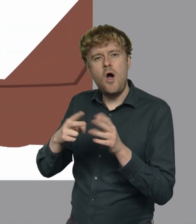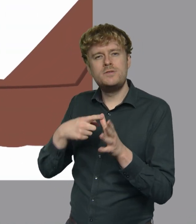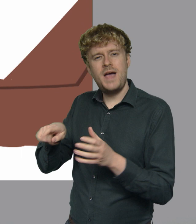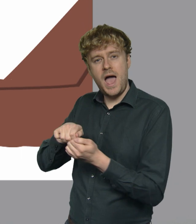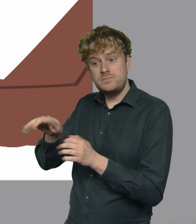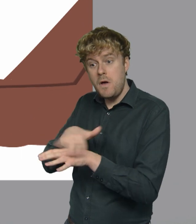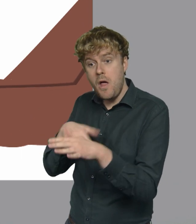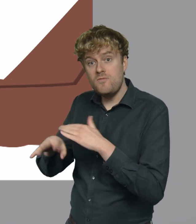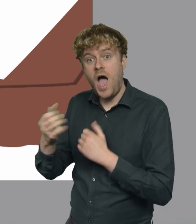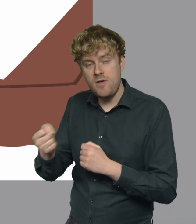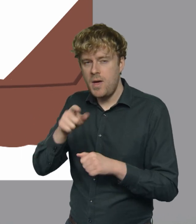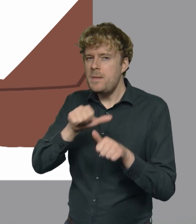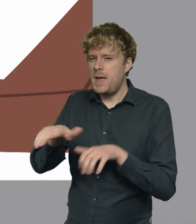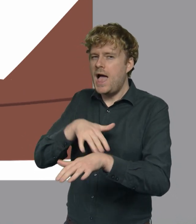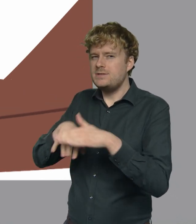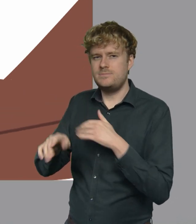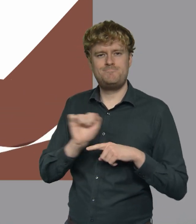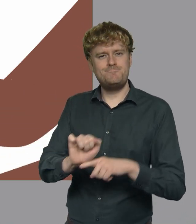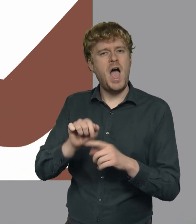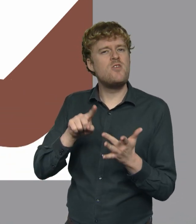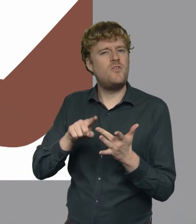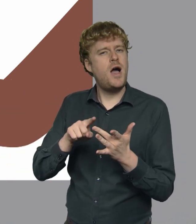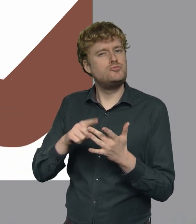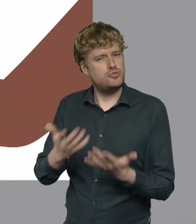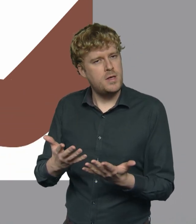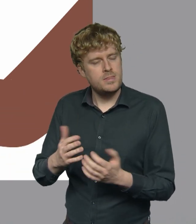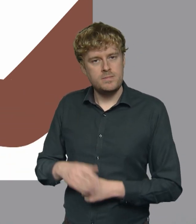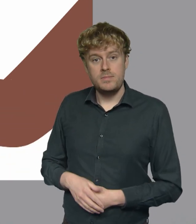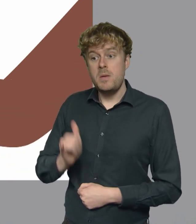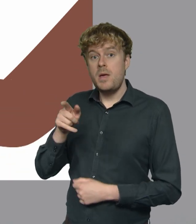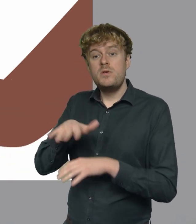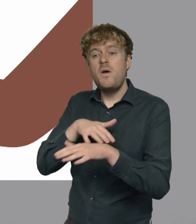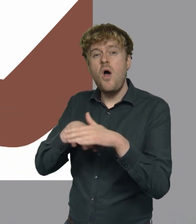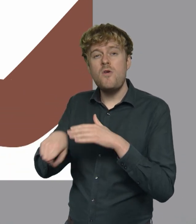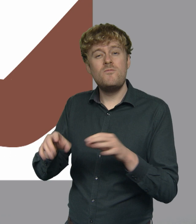to reduce the risk of infection for you and the casualty. There may be some in the first aid box, but if not,